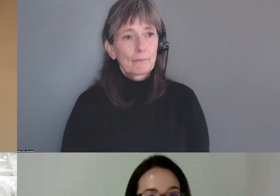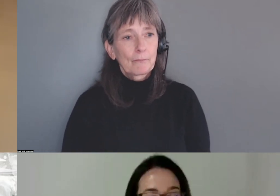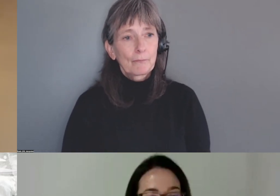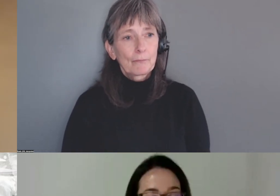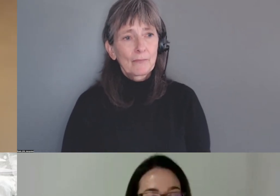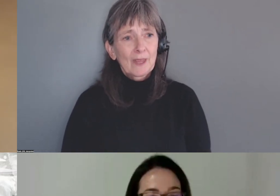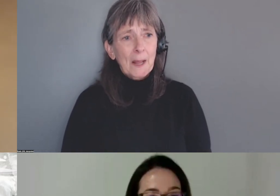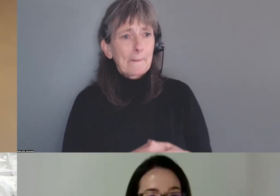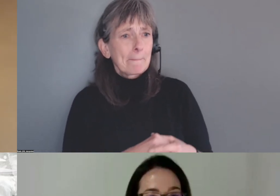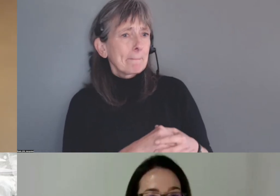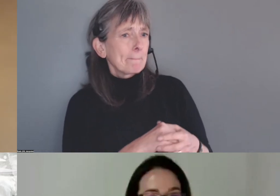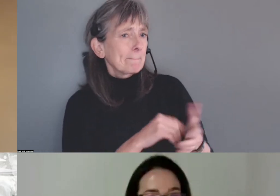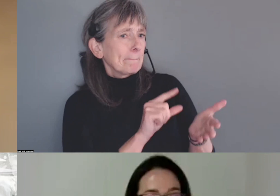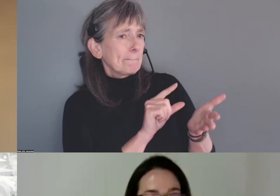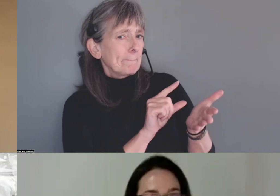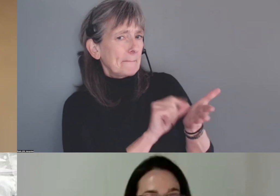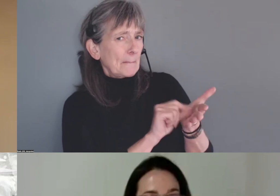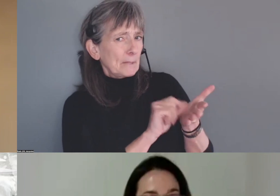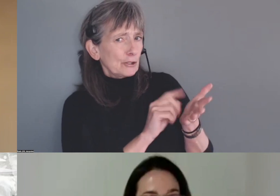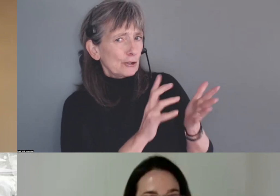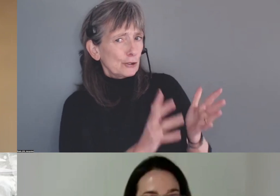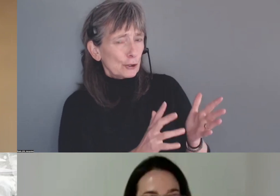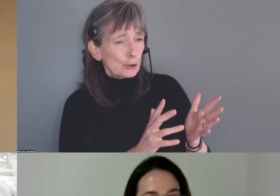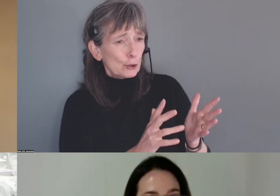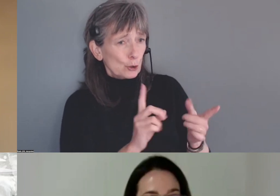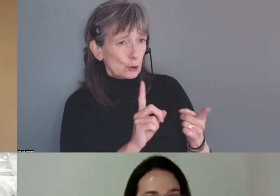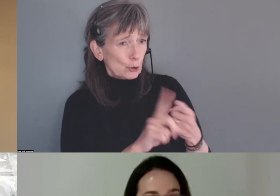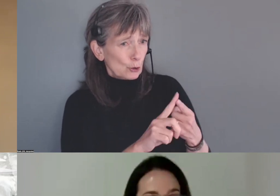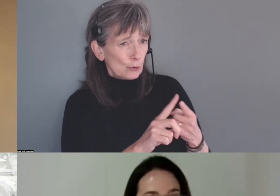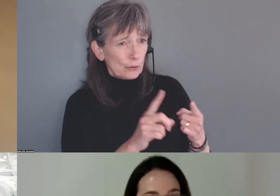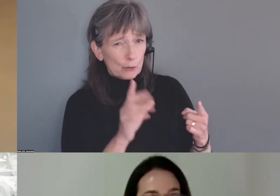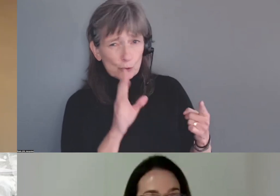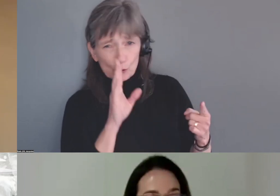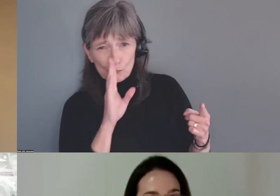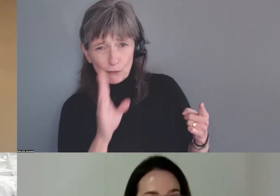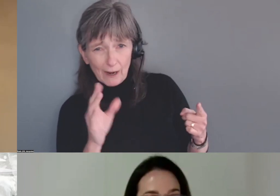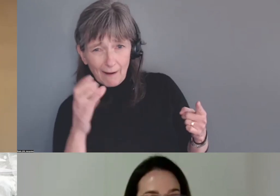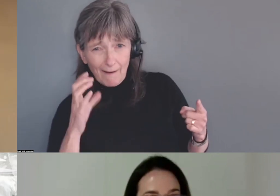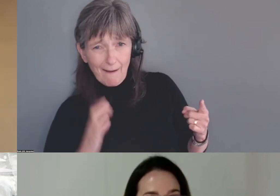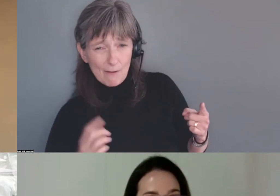Our publishers are direct clients. Often do we work with groups who then work with a publisher